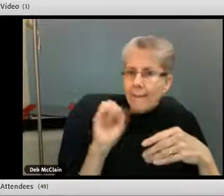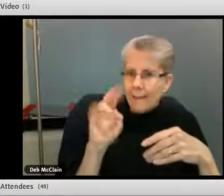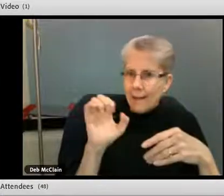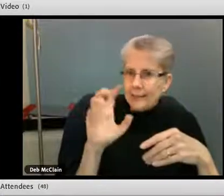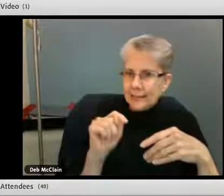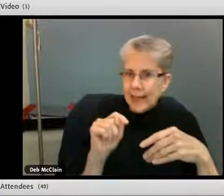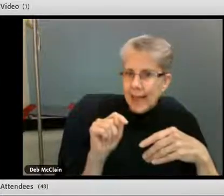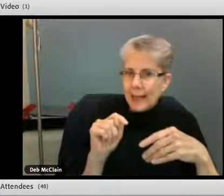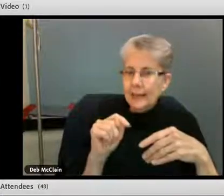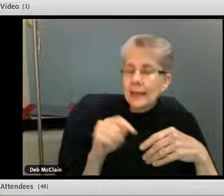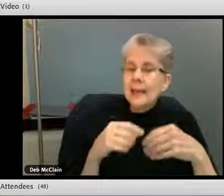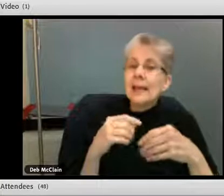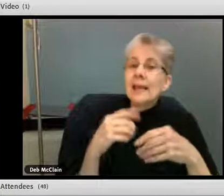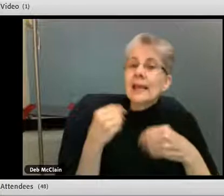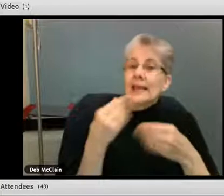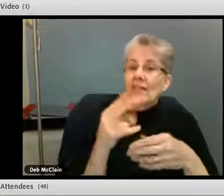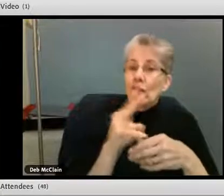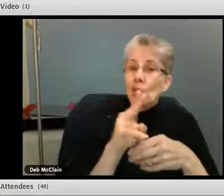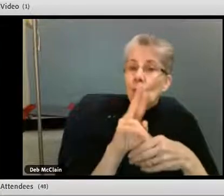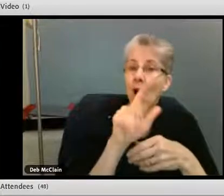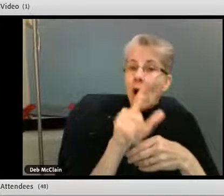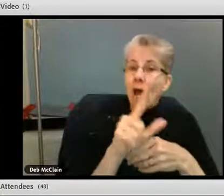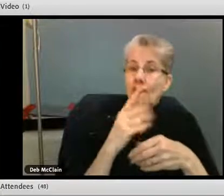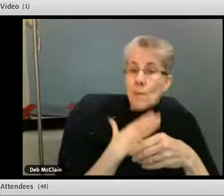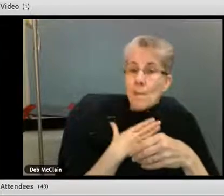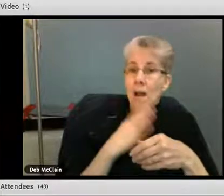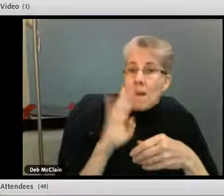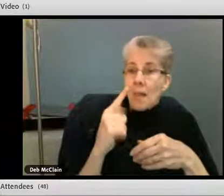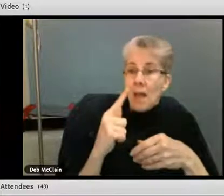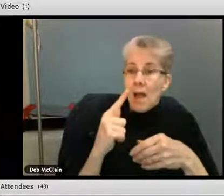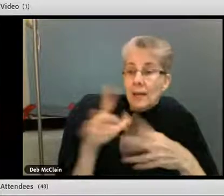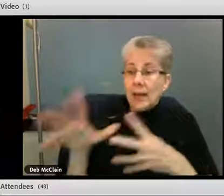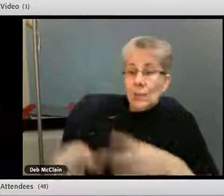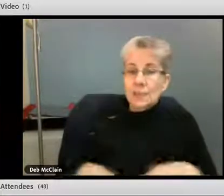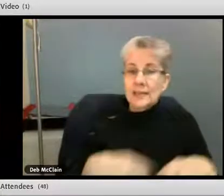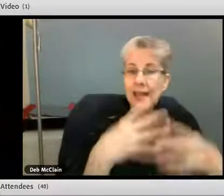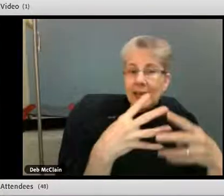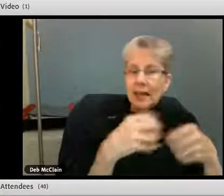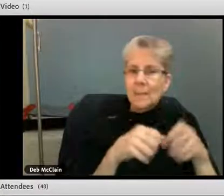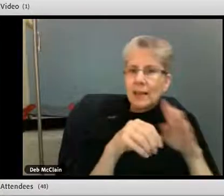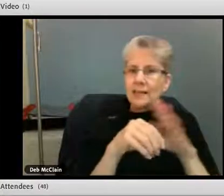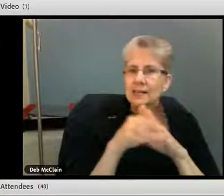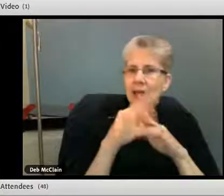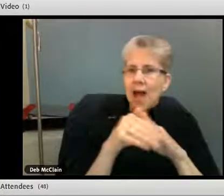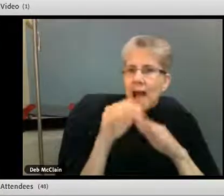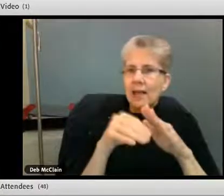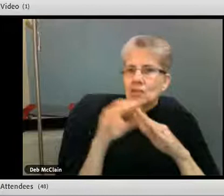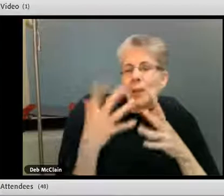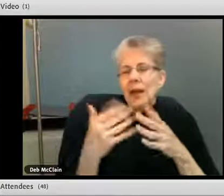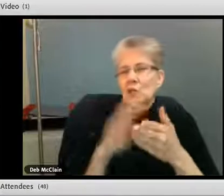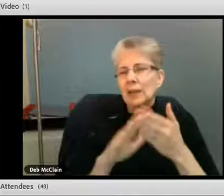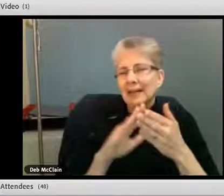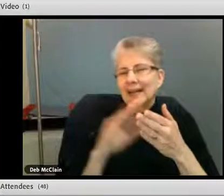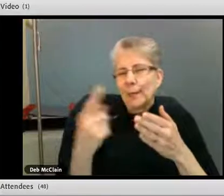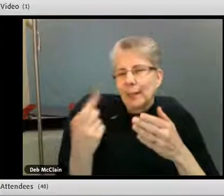and it will take it and put it -- break it into slides. You have to clean it up a little bit, of course, and you can publish it.